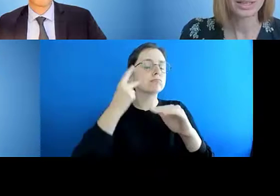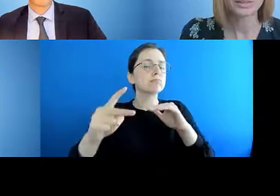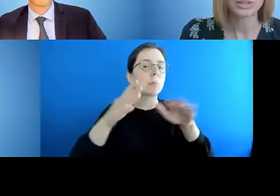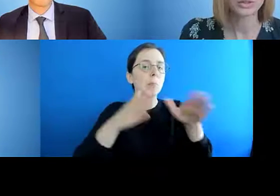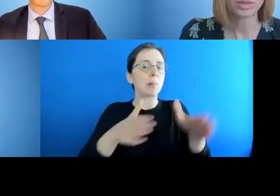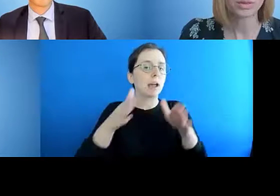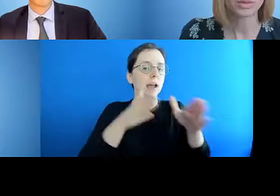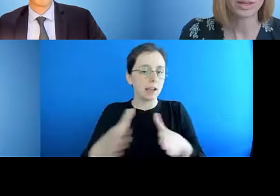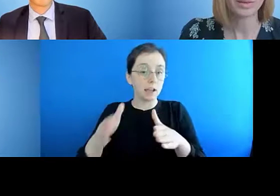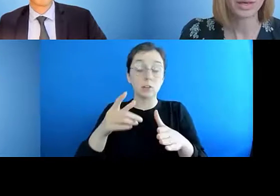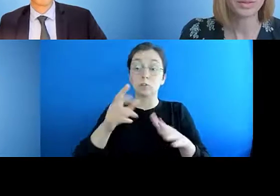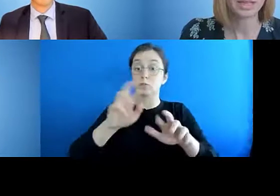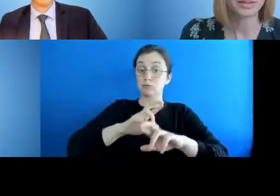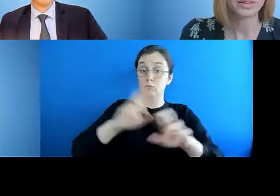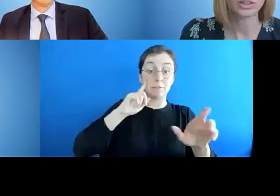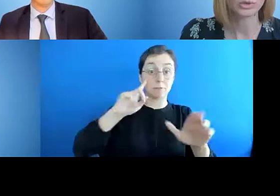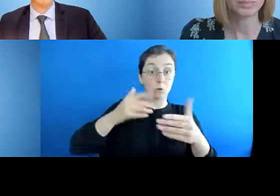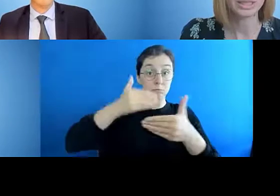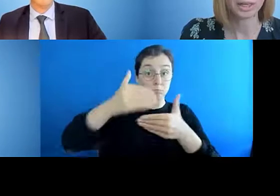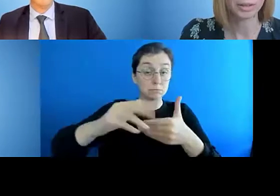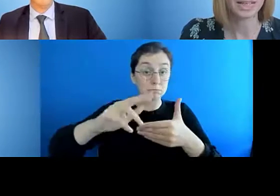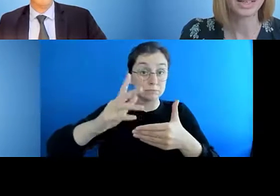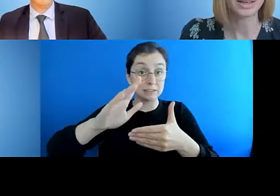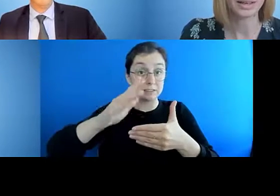then think about the data that you'll be generating